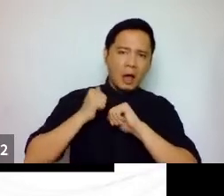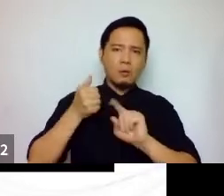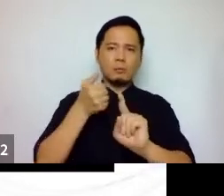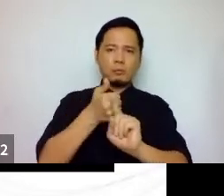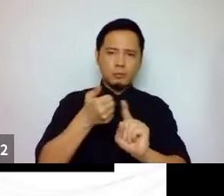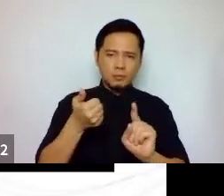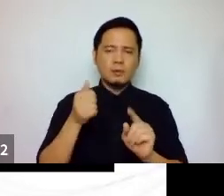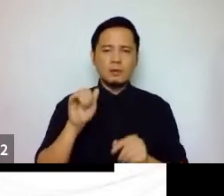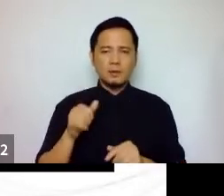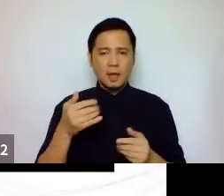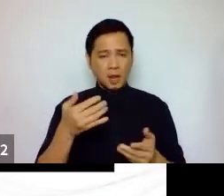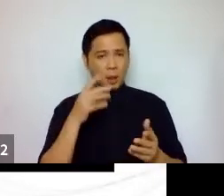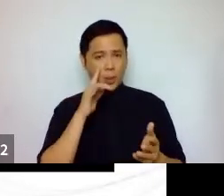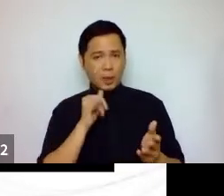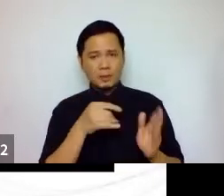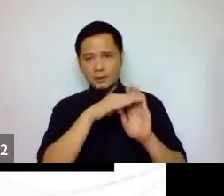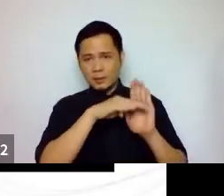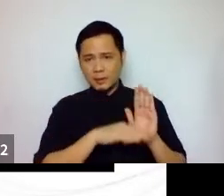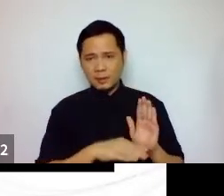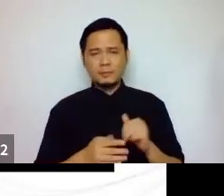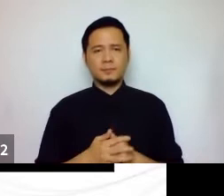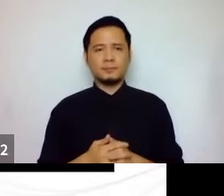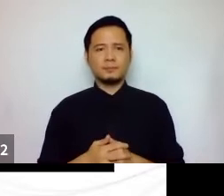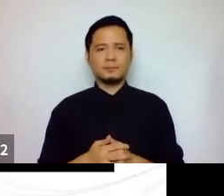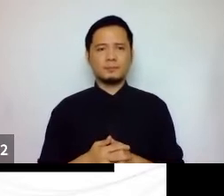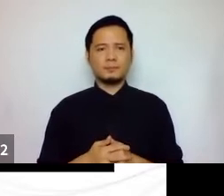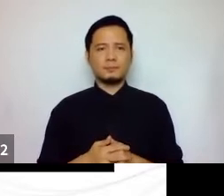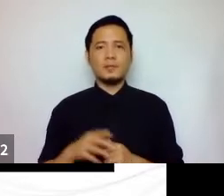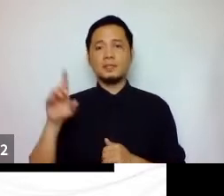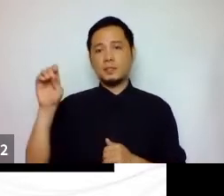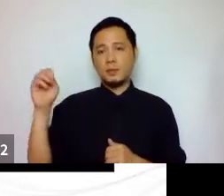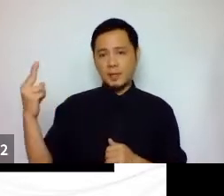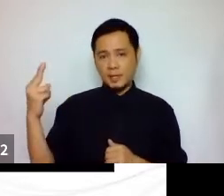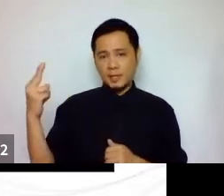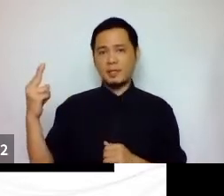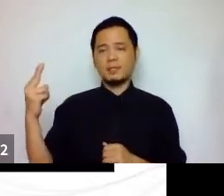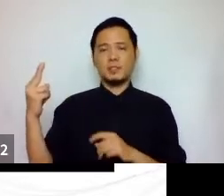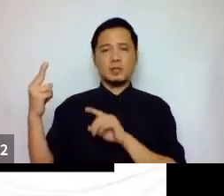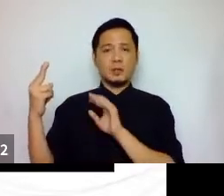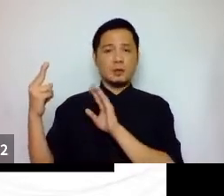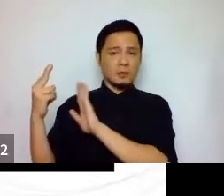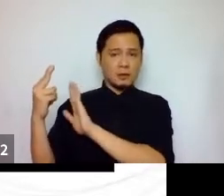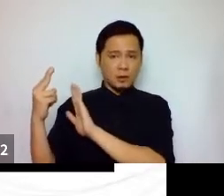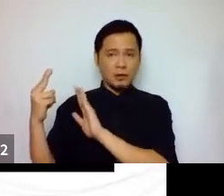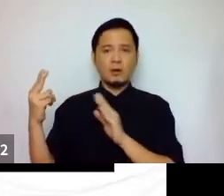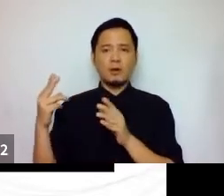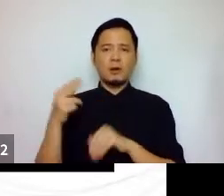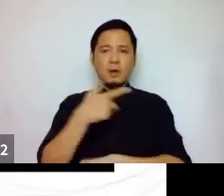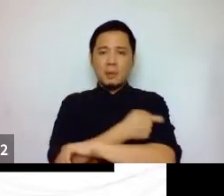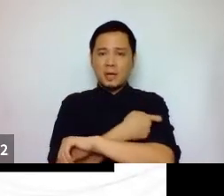So here we can see the share of DOH in terms of the mentions of vaccines.